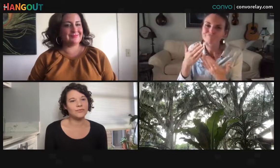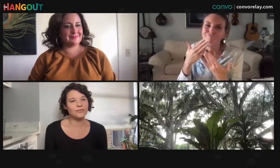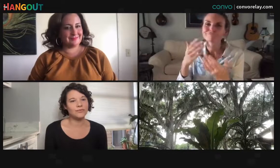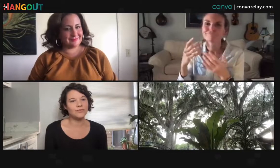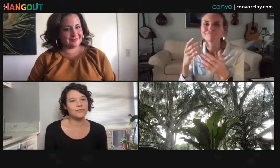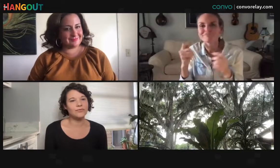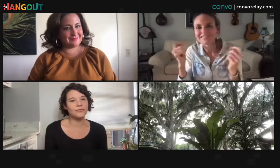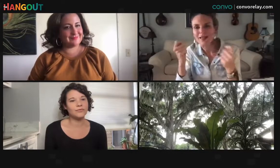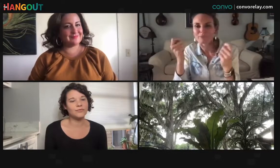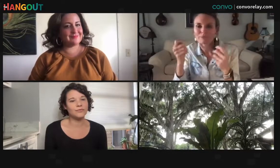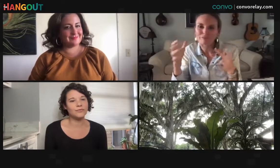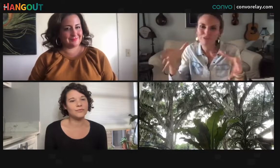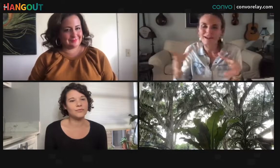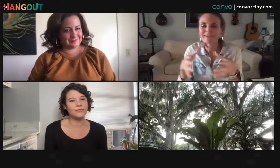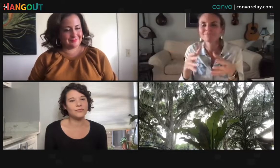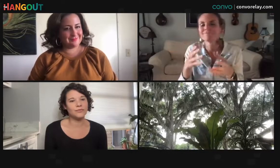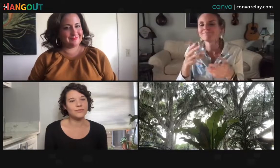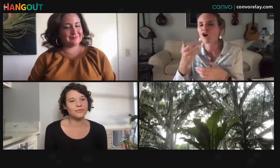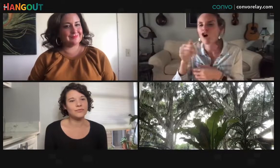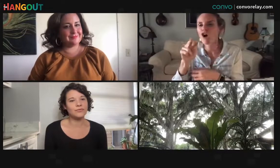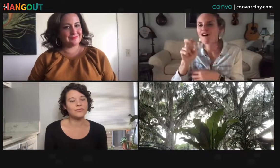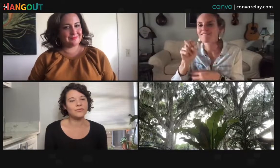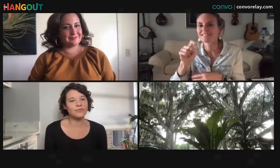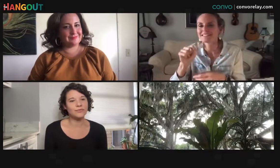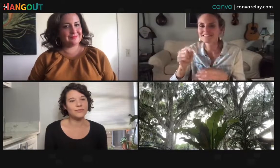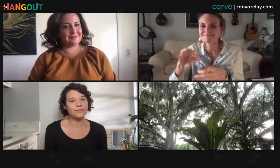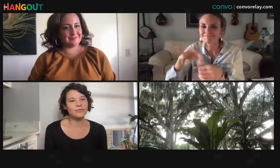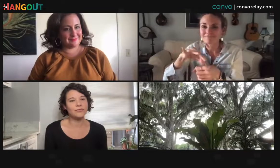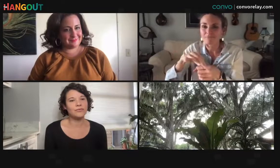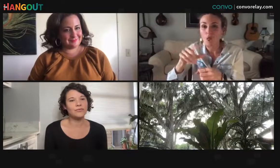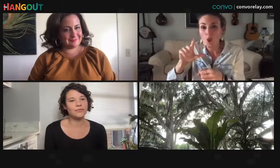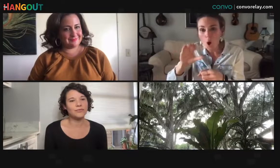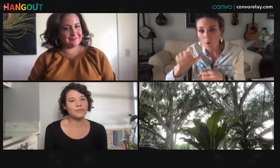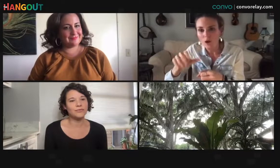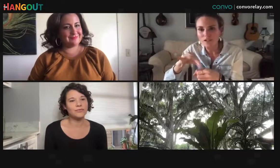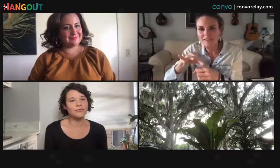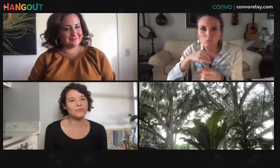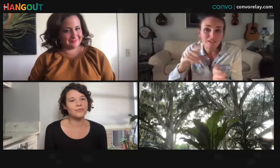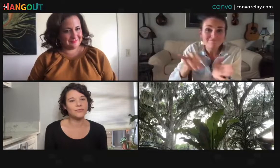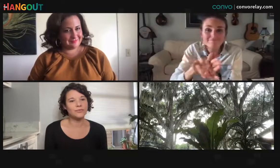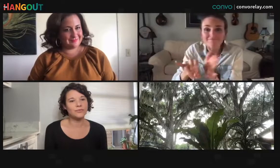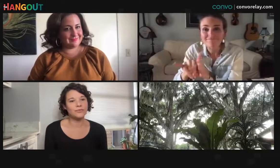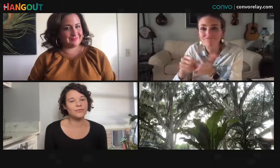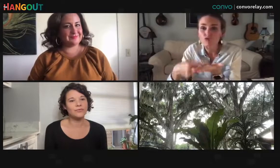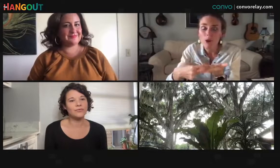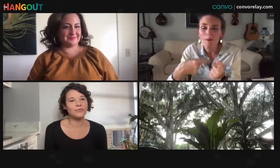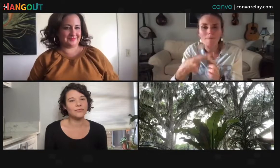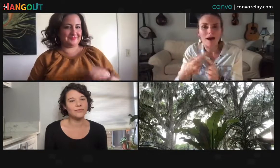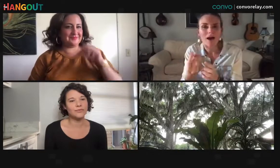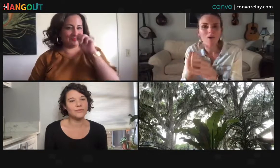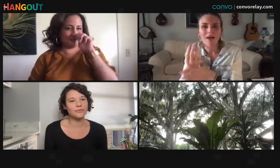end we will express gratitude and celebrate our harvest and we will use local teas